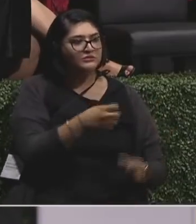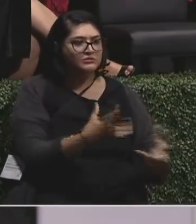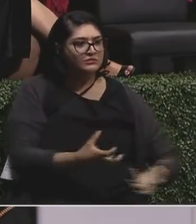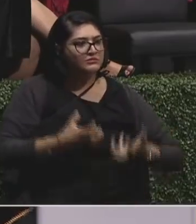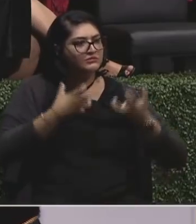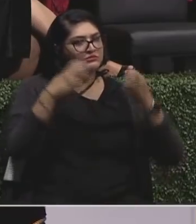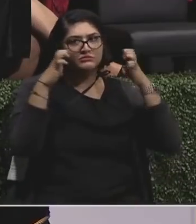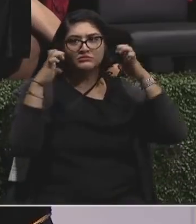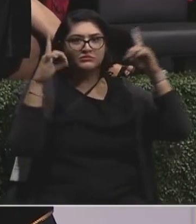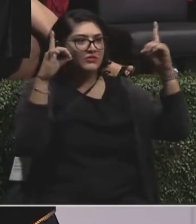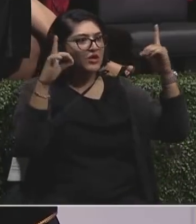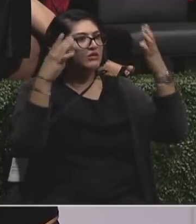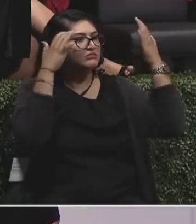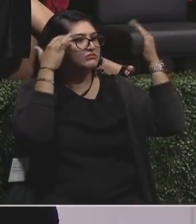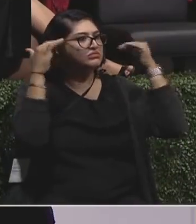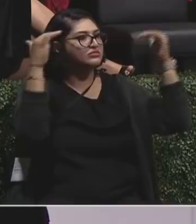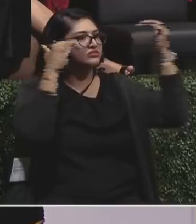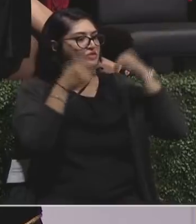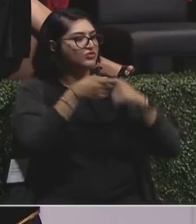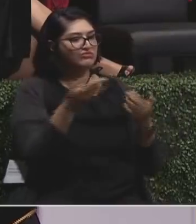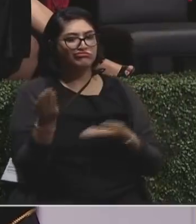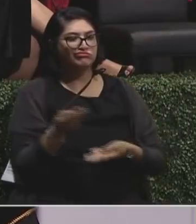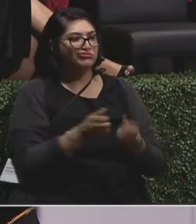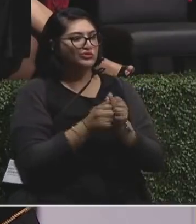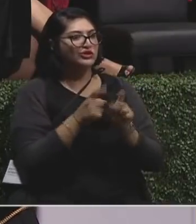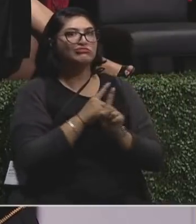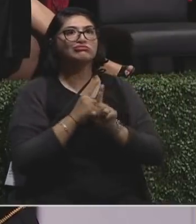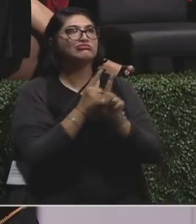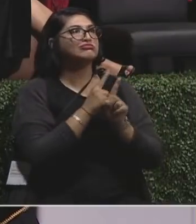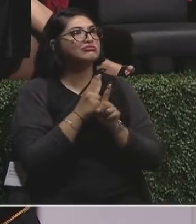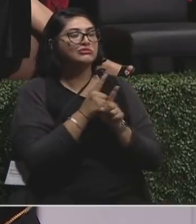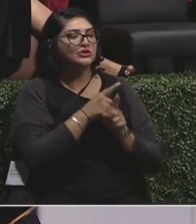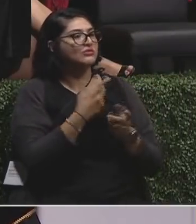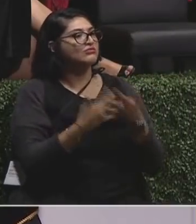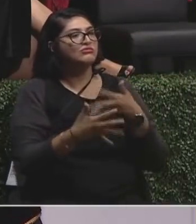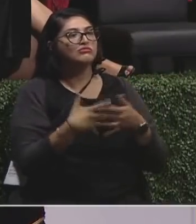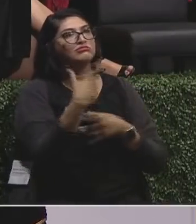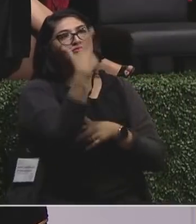REPRESENT THE BEST OF LOS ANGELES. BECAUSE OF THE DEDICATION AND KNOWLEDGE